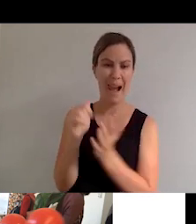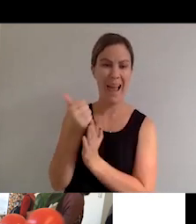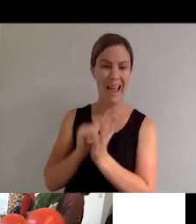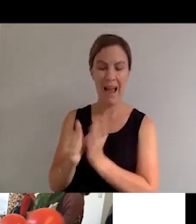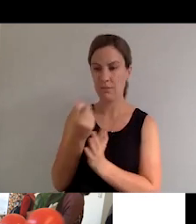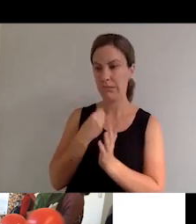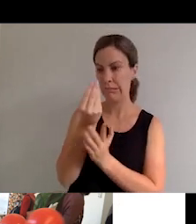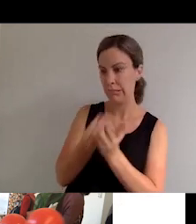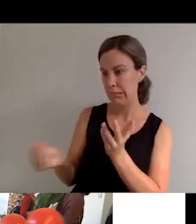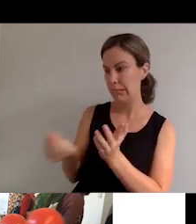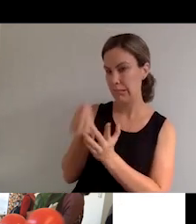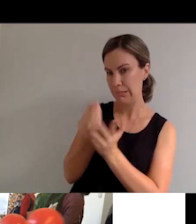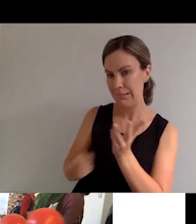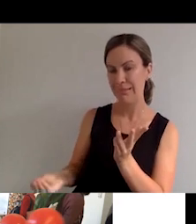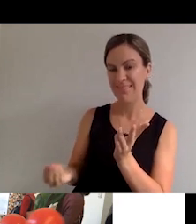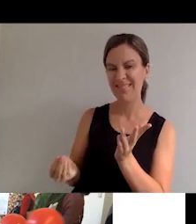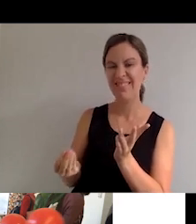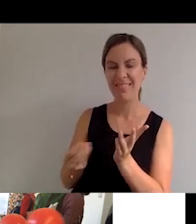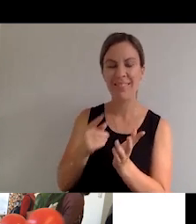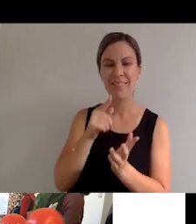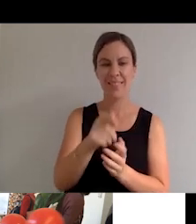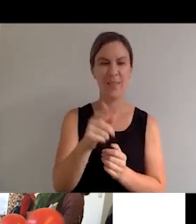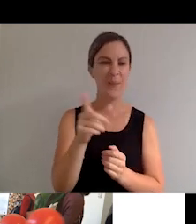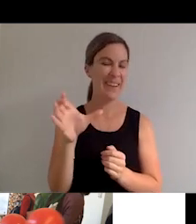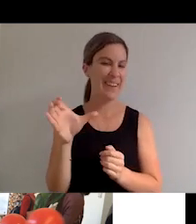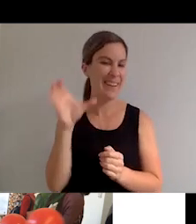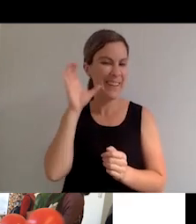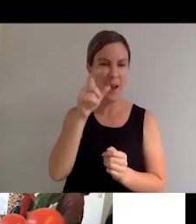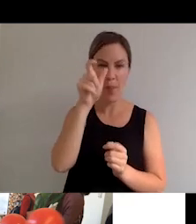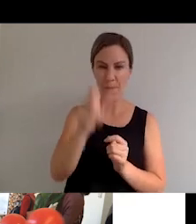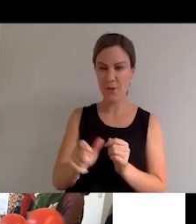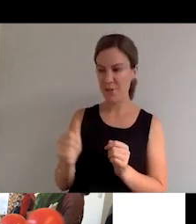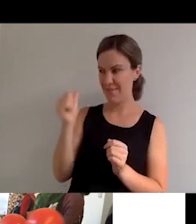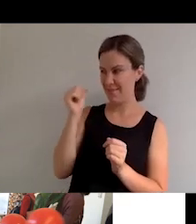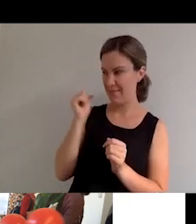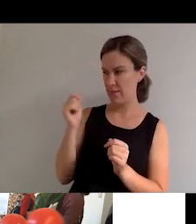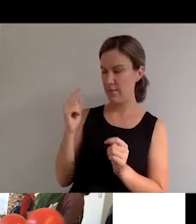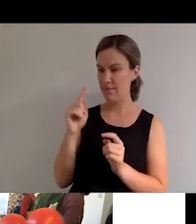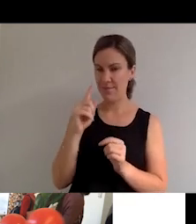As I was sitting there, I could see the woman sitting behind me, looking at me, and I could see another person looking at me. And he said